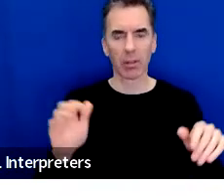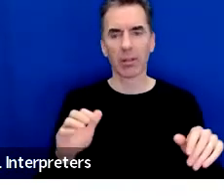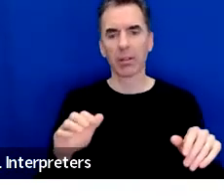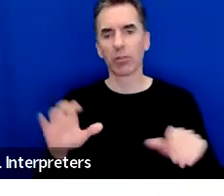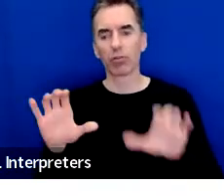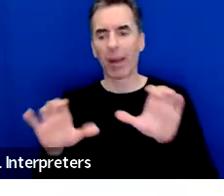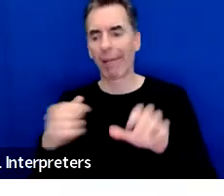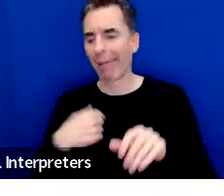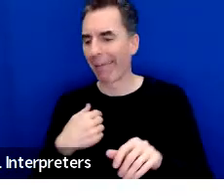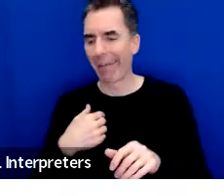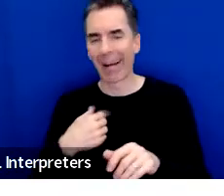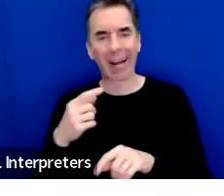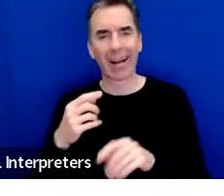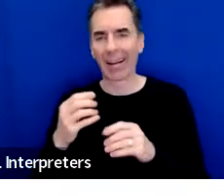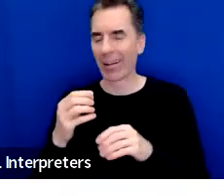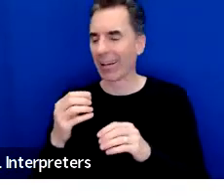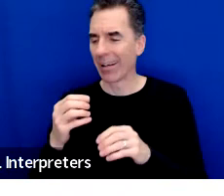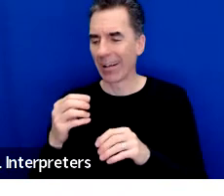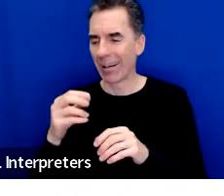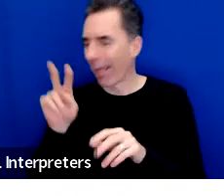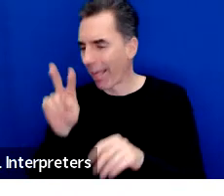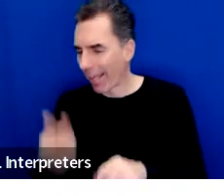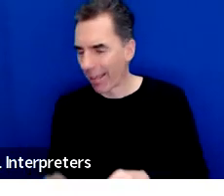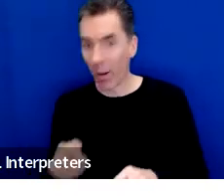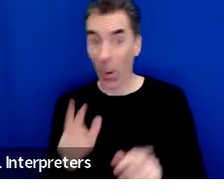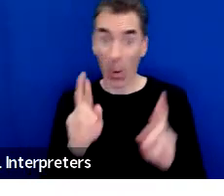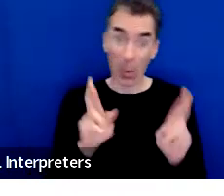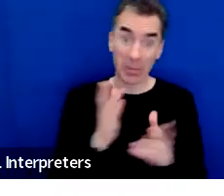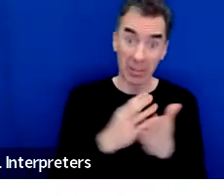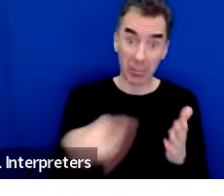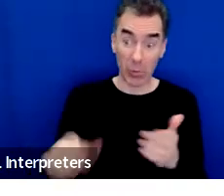I hope we answered some of those questions.